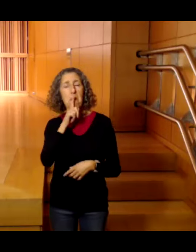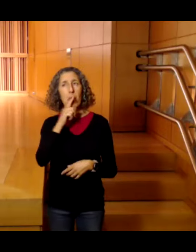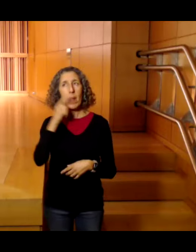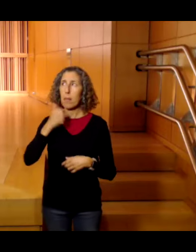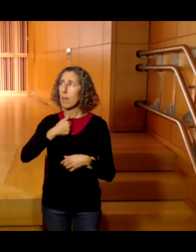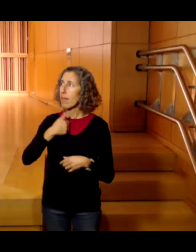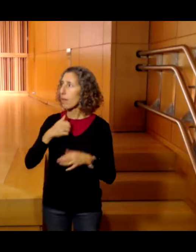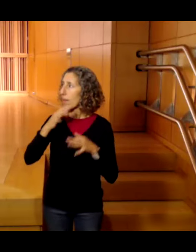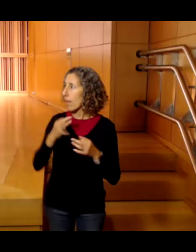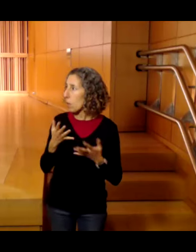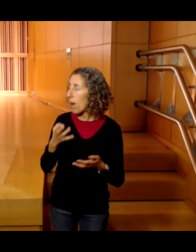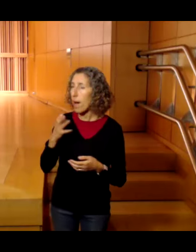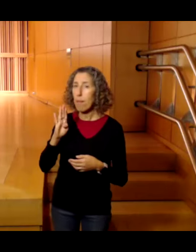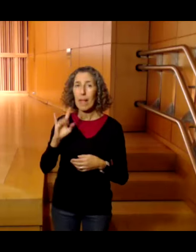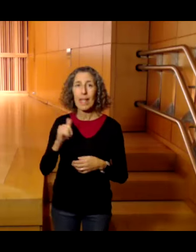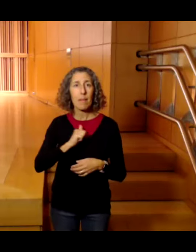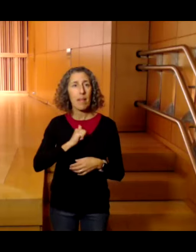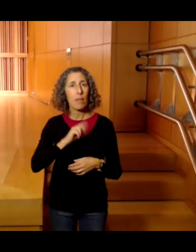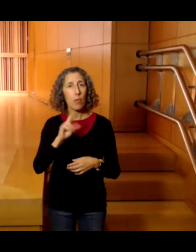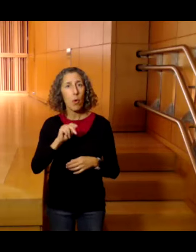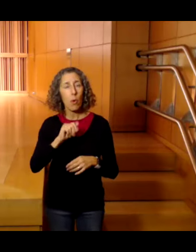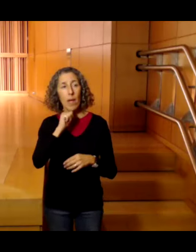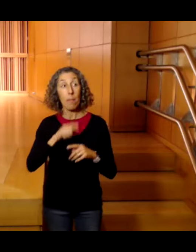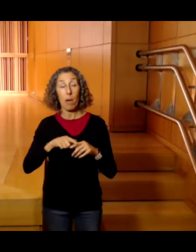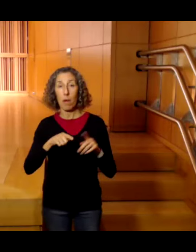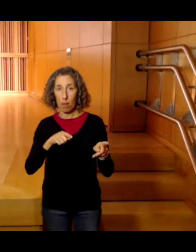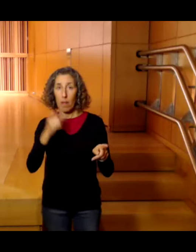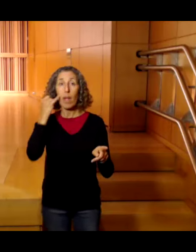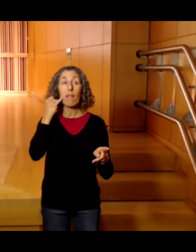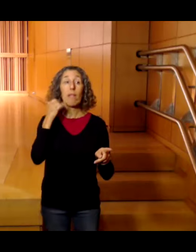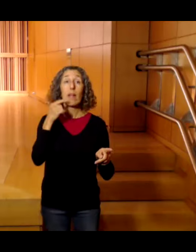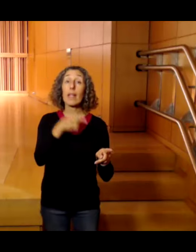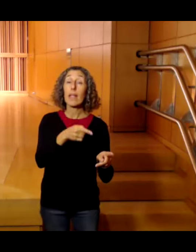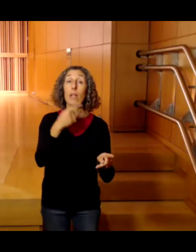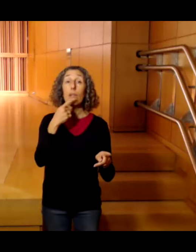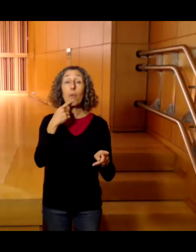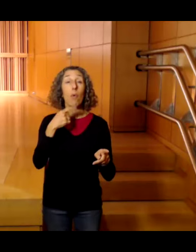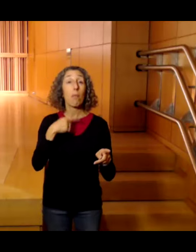Pleasing Billy was all. If Billy had wanted me to take up armed robbery instead of making love to him.